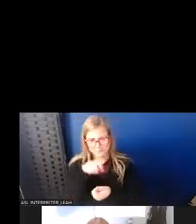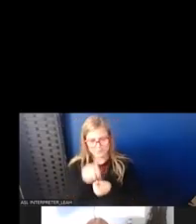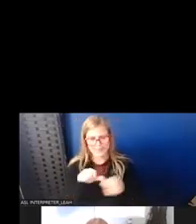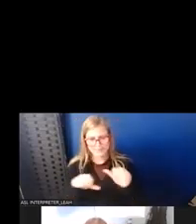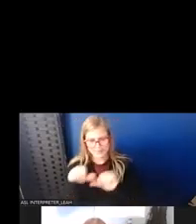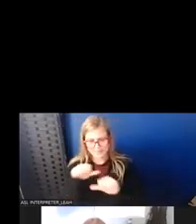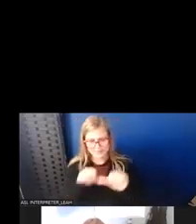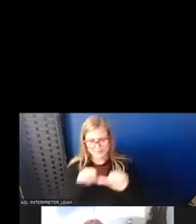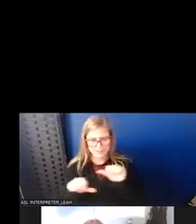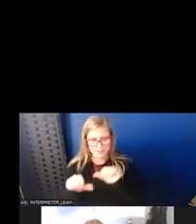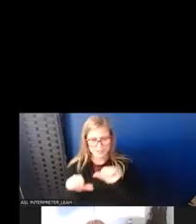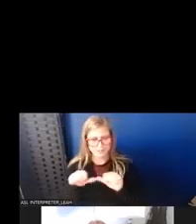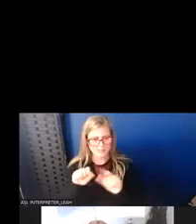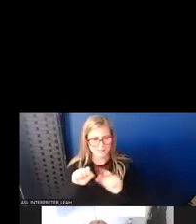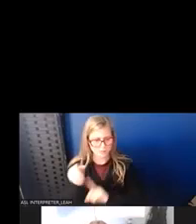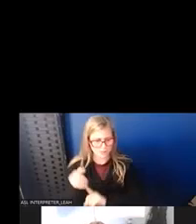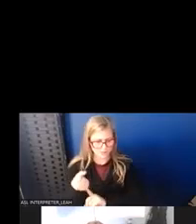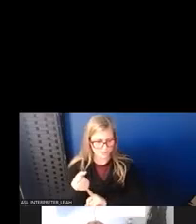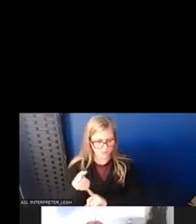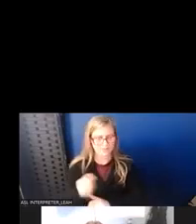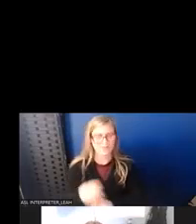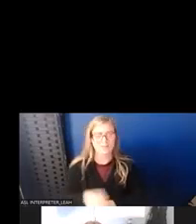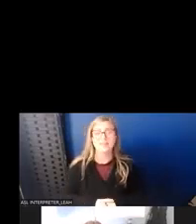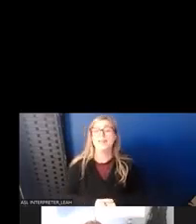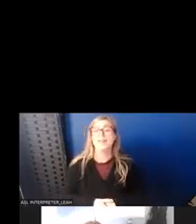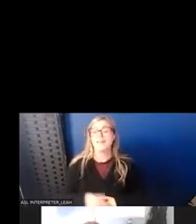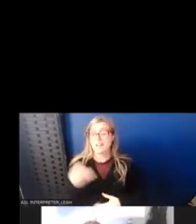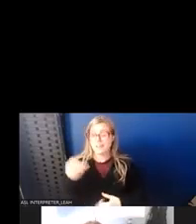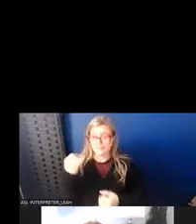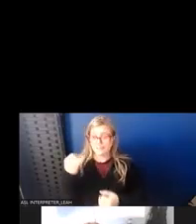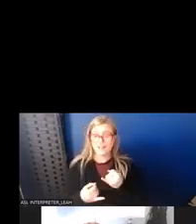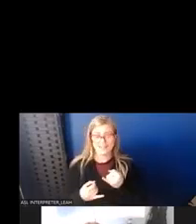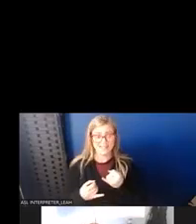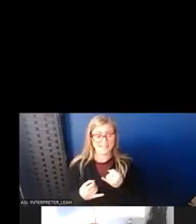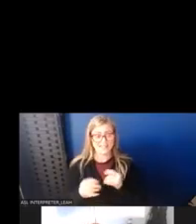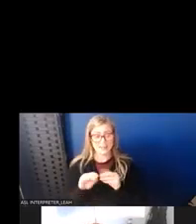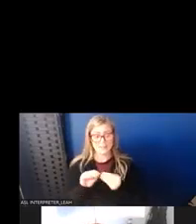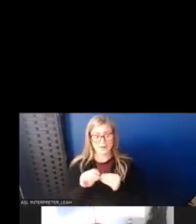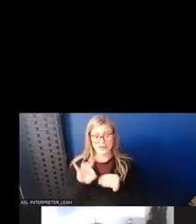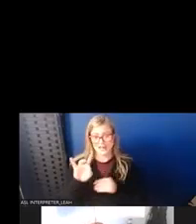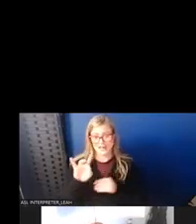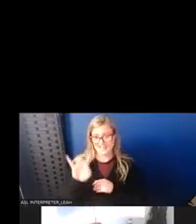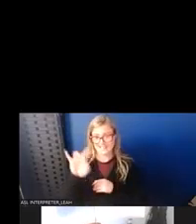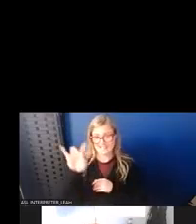And then finally, tip #8 is maybe think about maybe